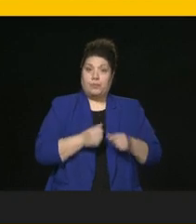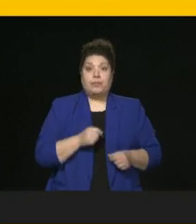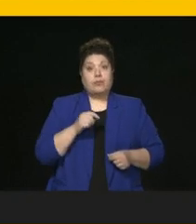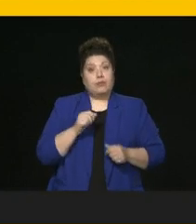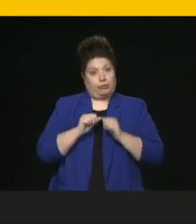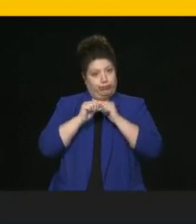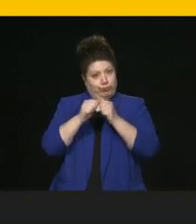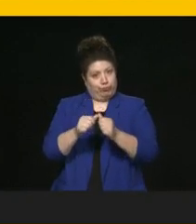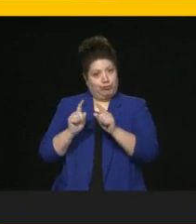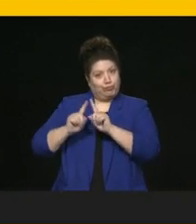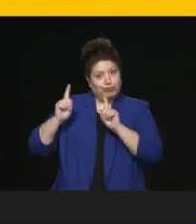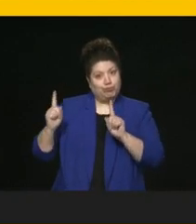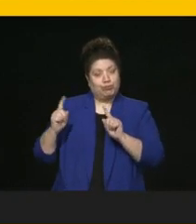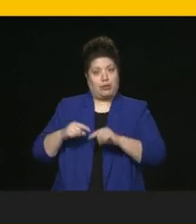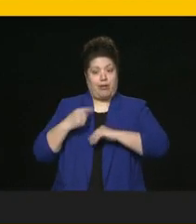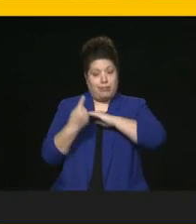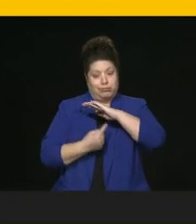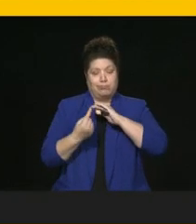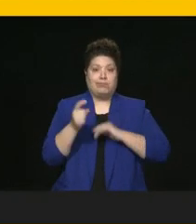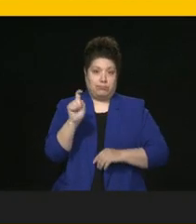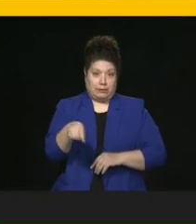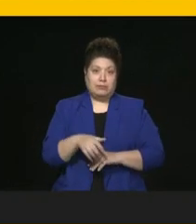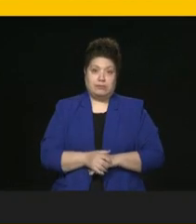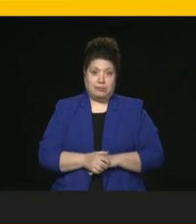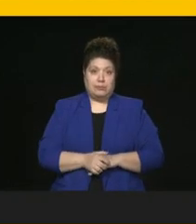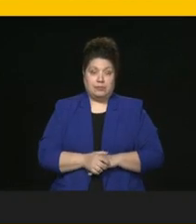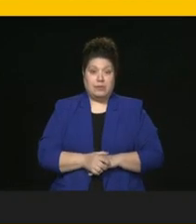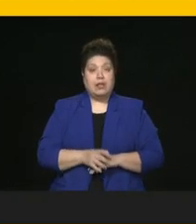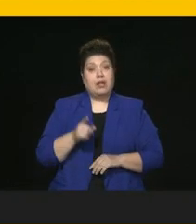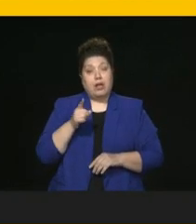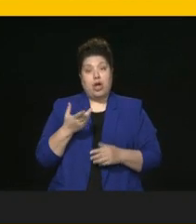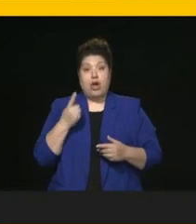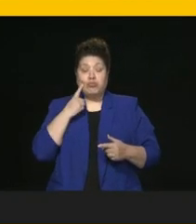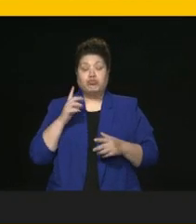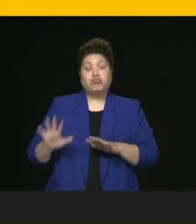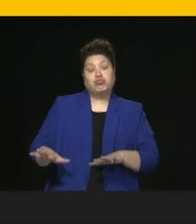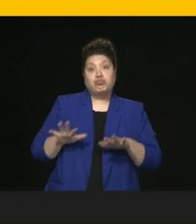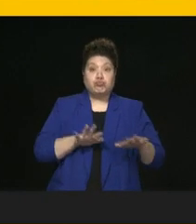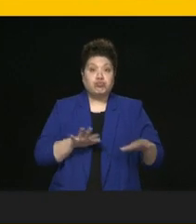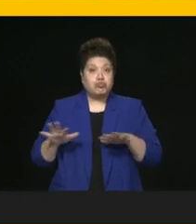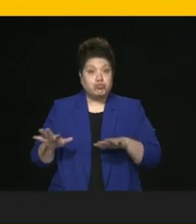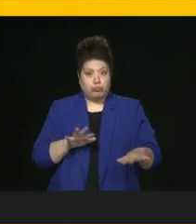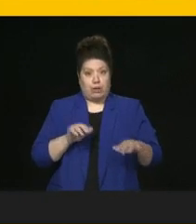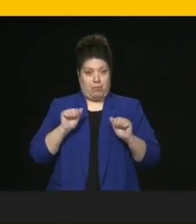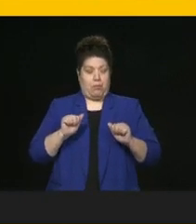WE'LL ALSO NEED TO MAINTAIN PHYSICAL DISTANCING DURING THIS TIME.